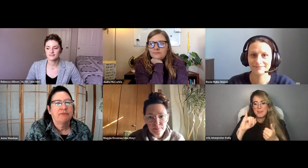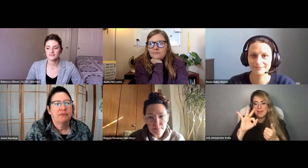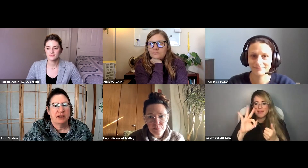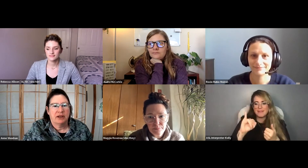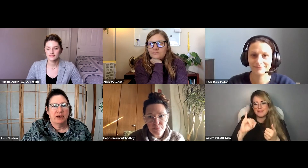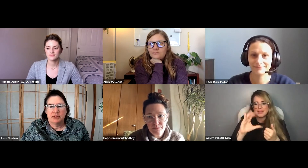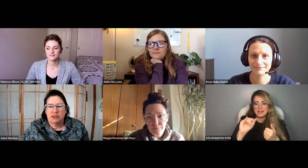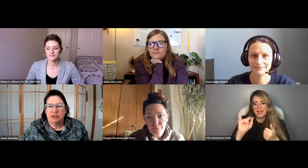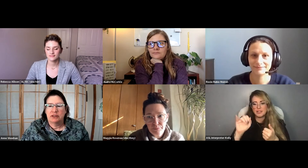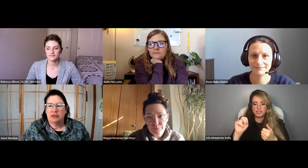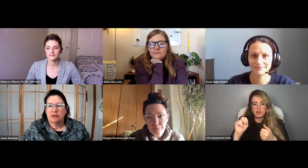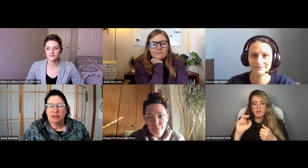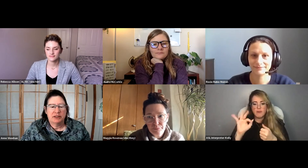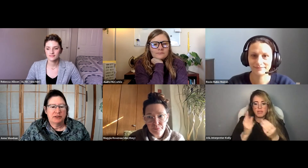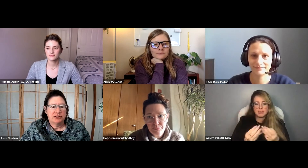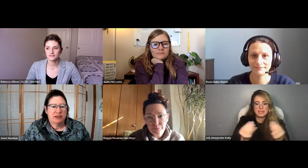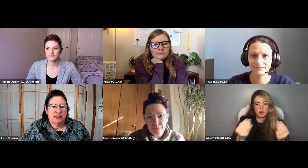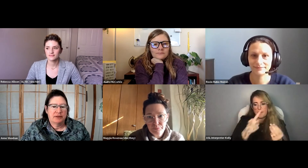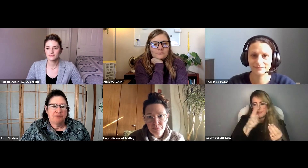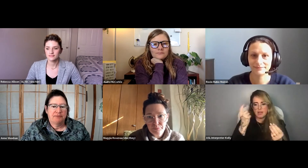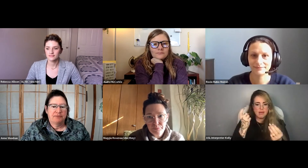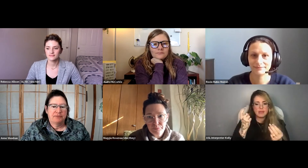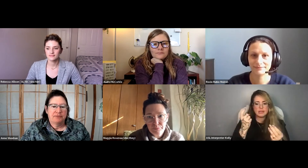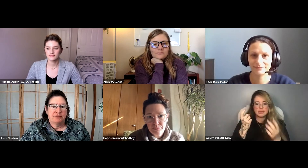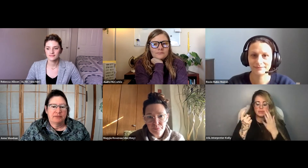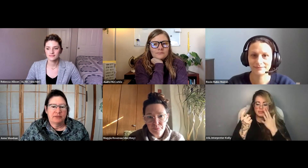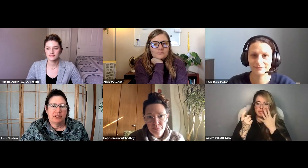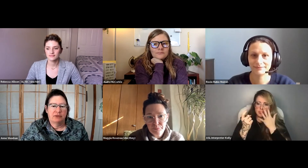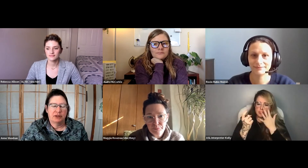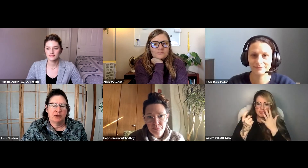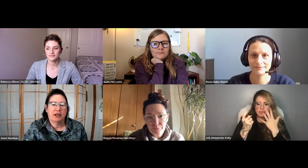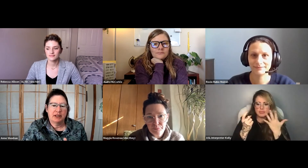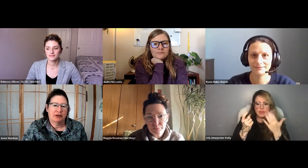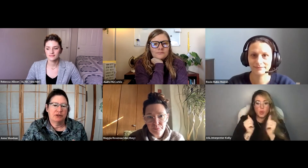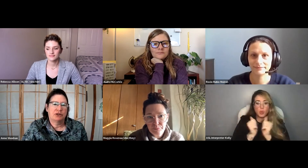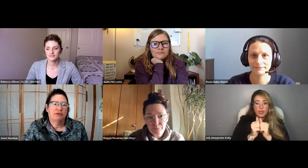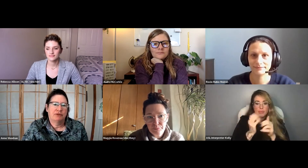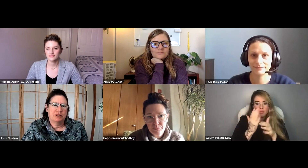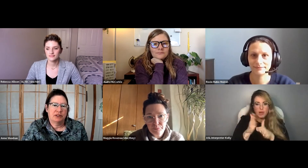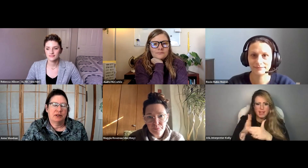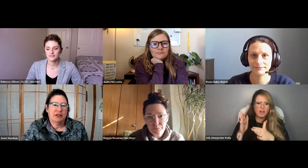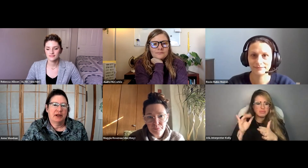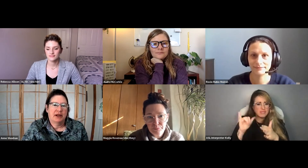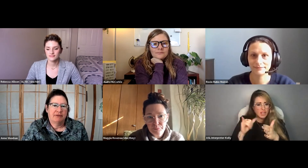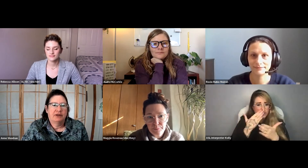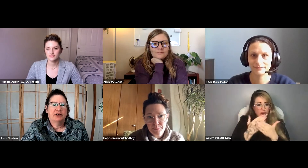the material because you know with the breakout it's good for them to have a very